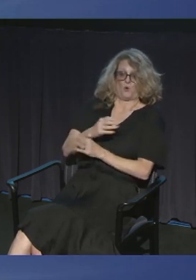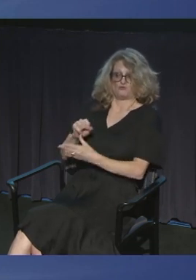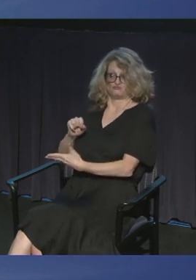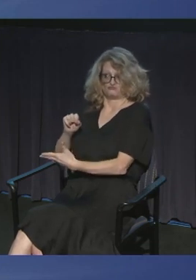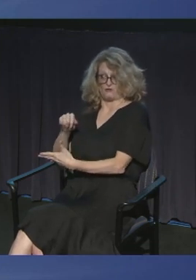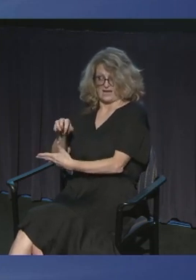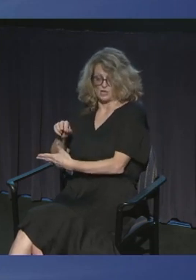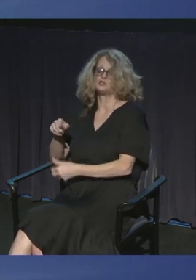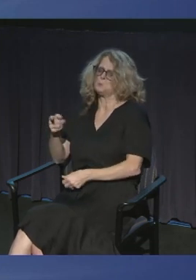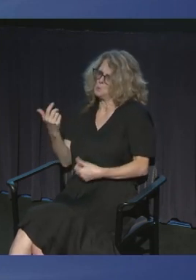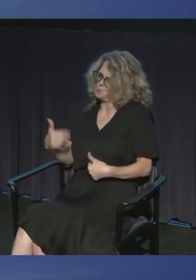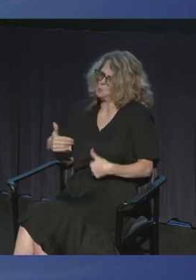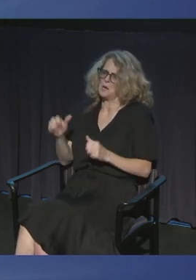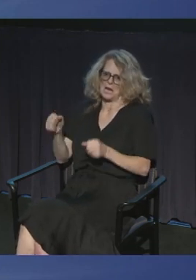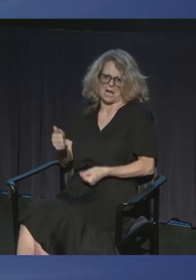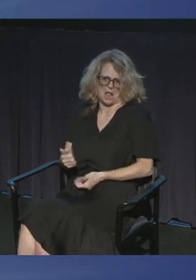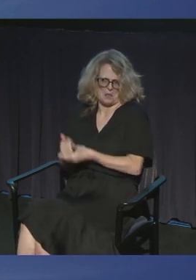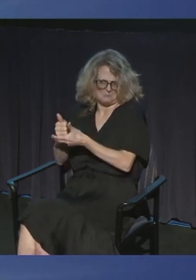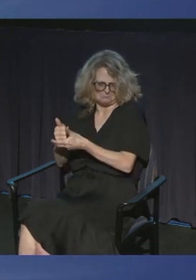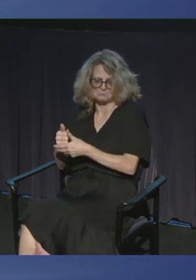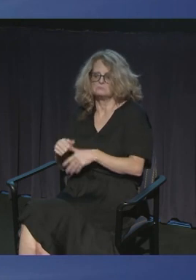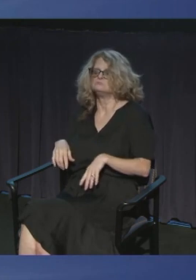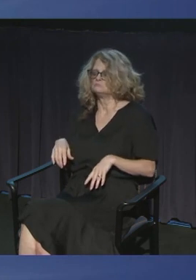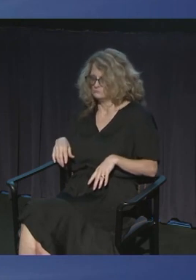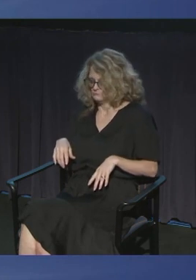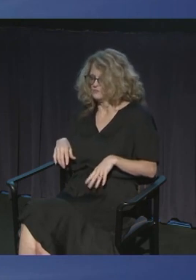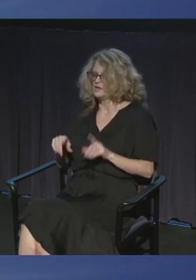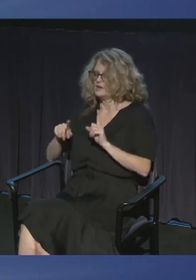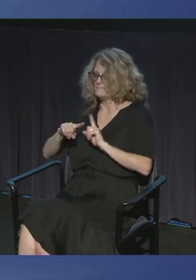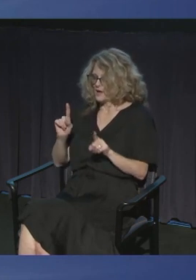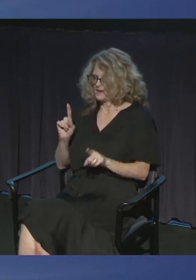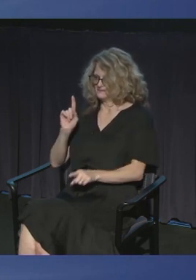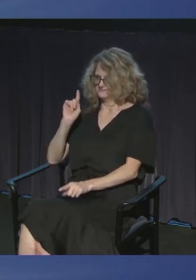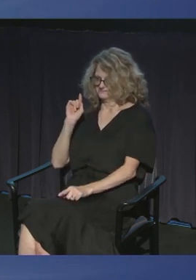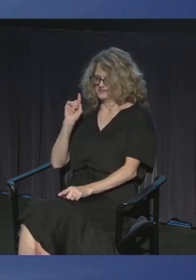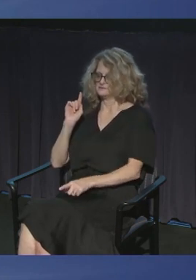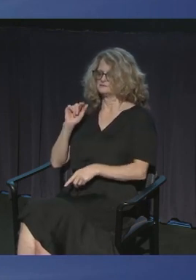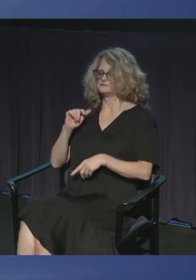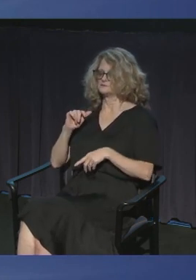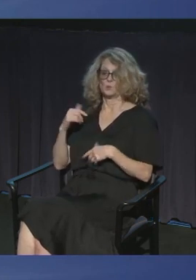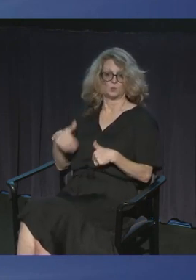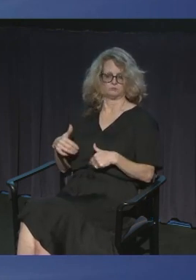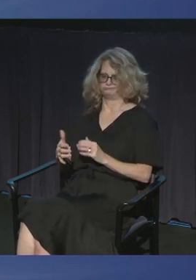INDEED HELPFUL. BUT WHAT WAS SURPRISING WAS THAT